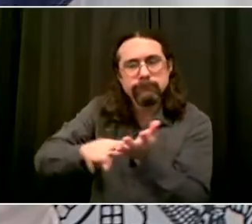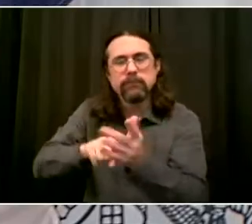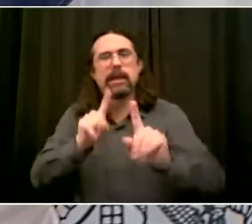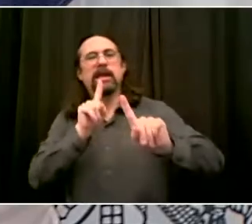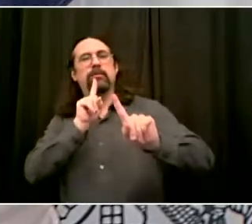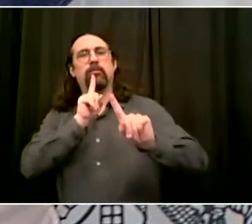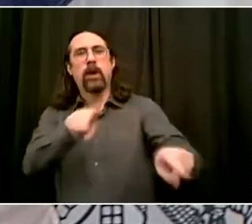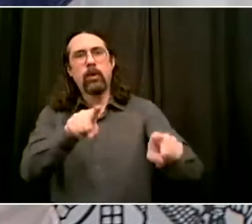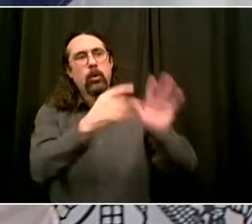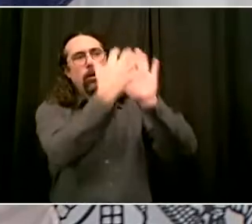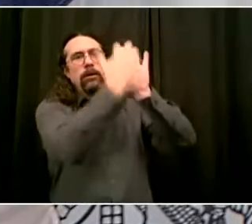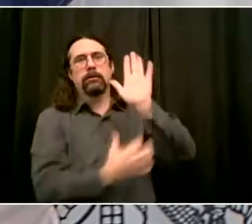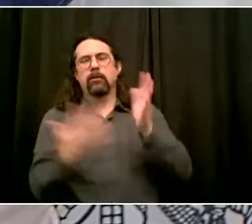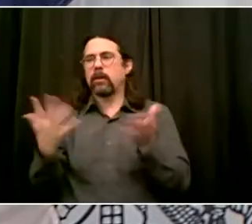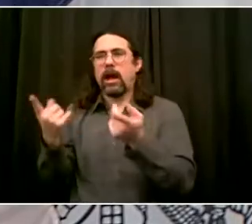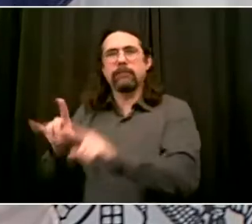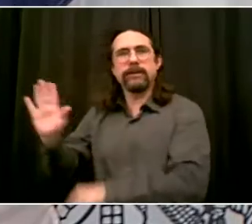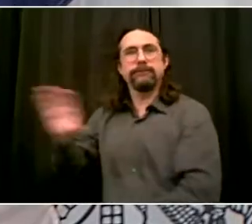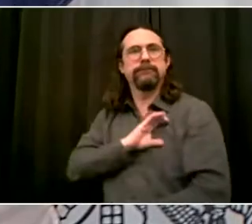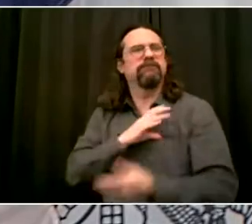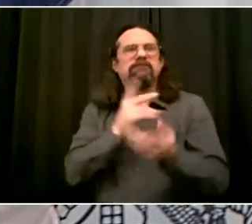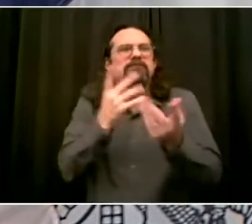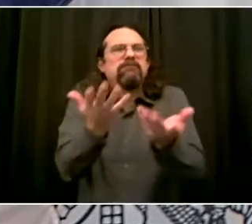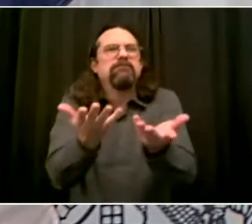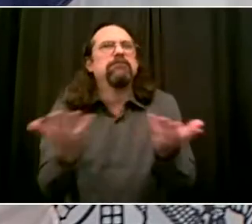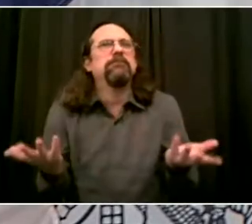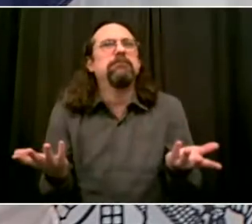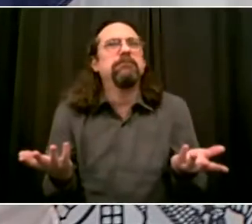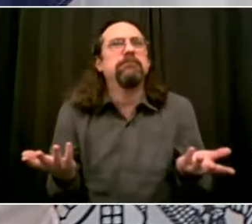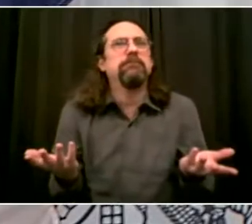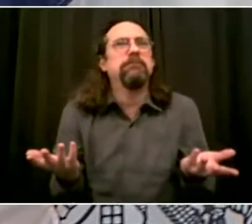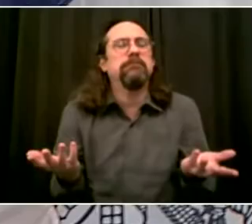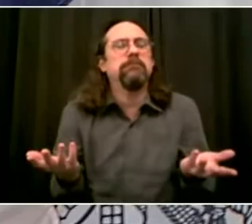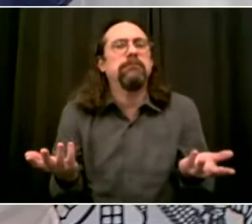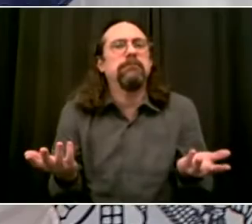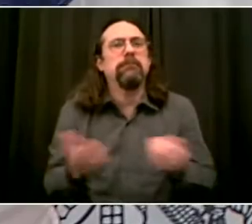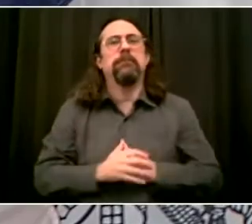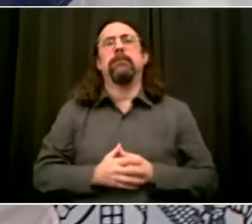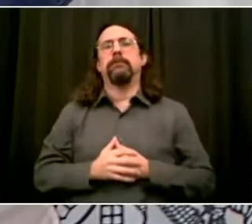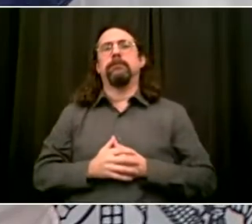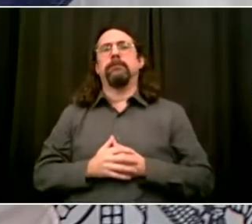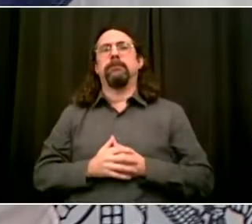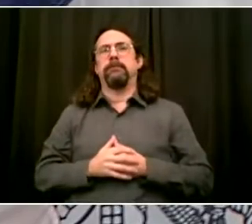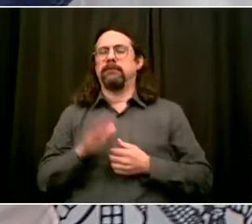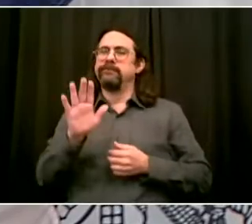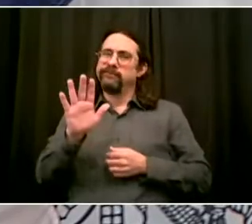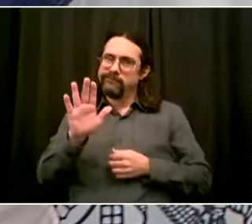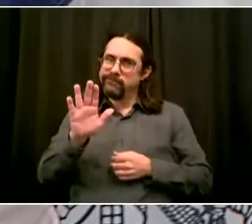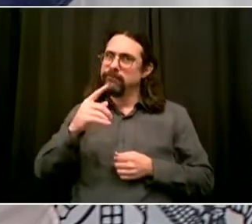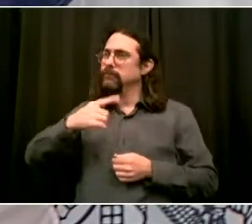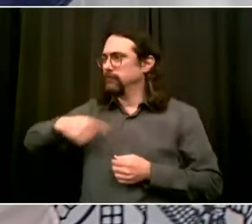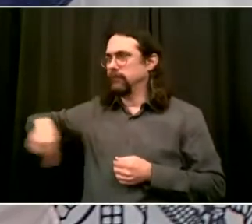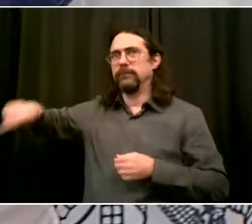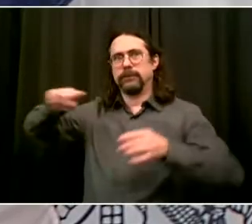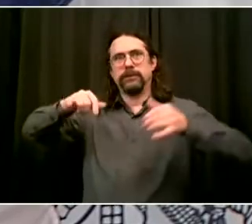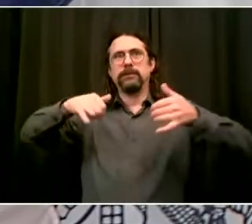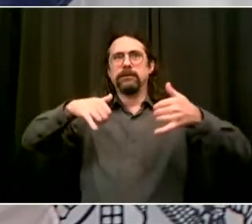THIS MONTH. WE'RE WAITING FOR FURTHER DETAILS, AND THAT WILL BE EITHER HET FULL REPORT OR THE FIRST PIECE OF THE REPORT, THEY'RE